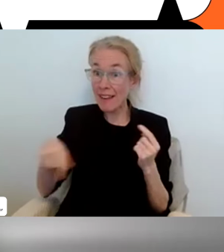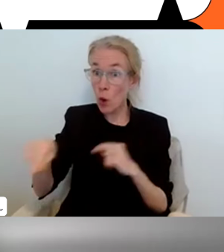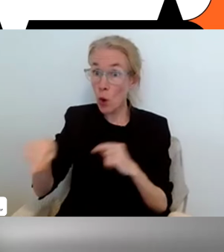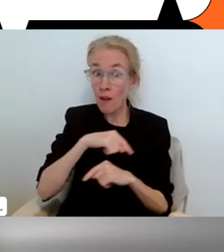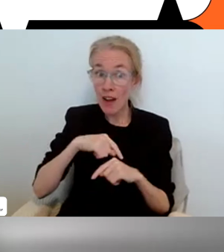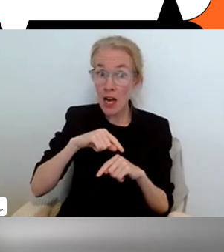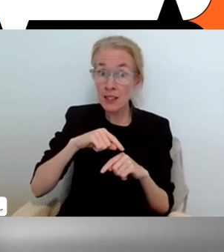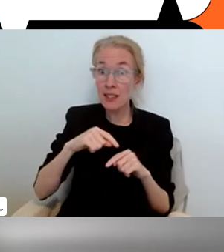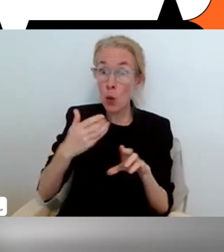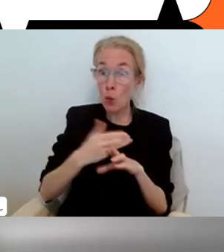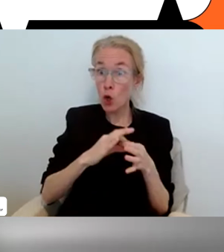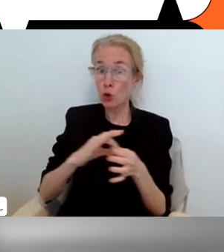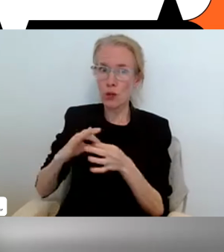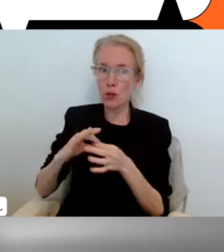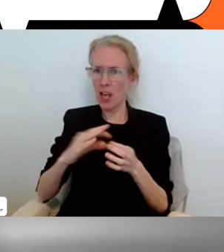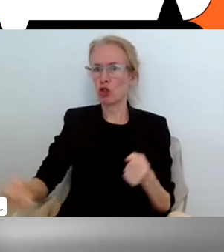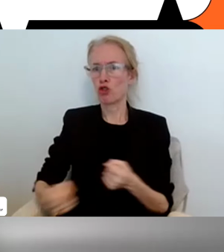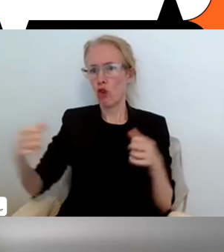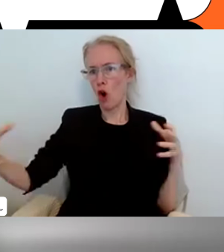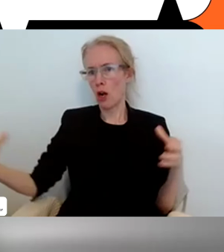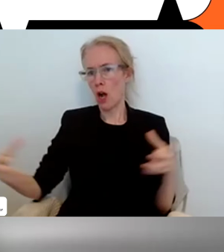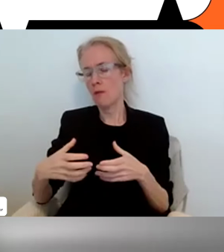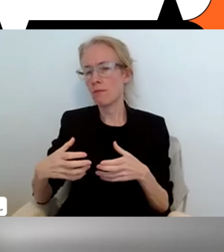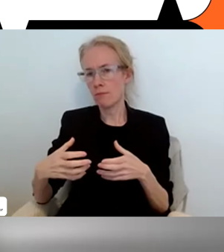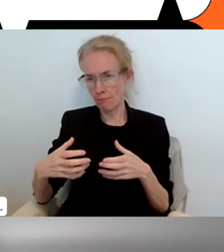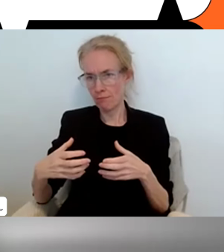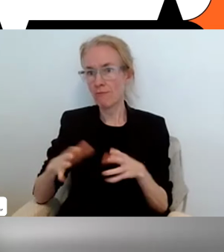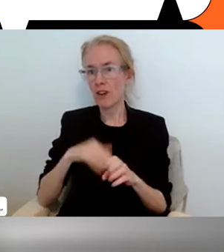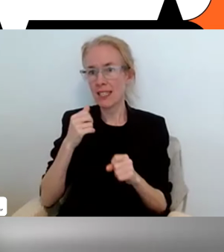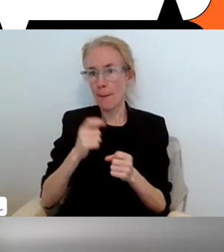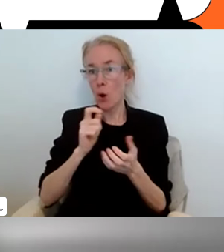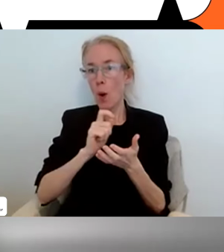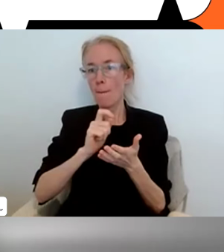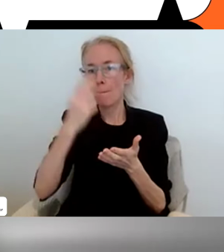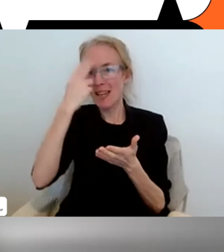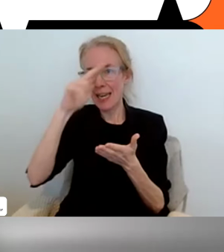can do if we come together to address those issues. Thank you so much